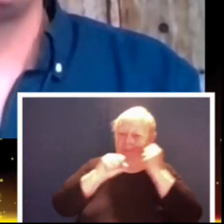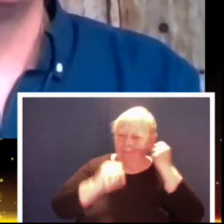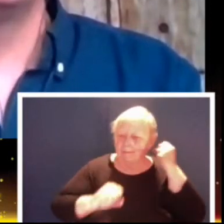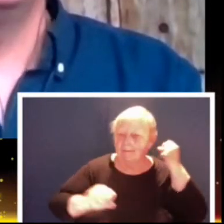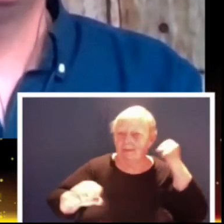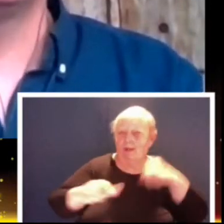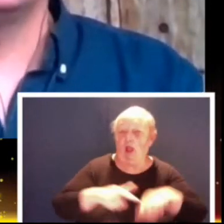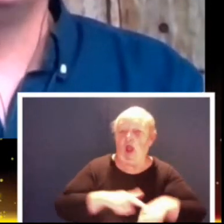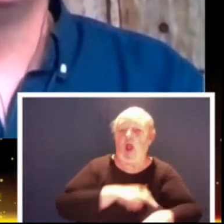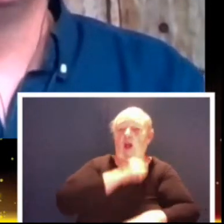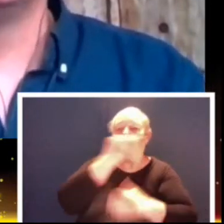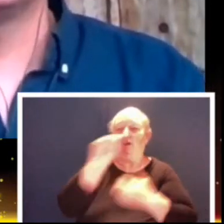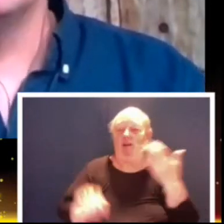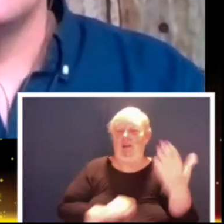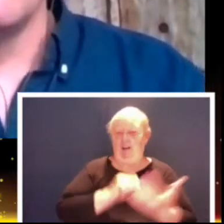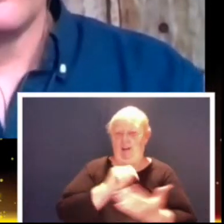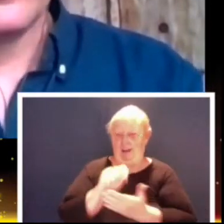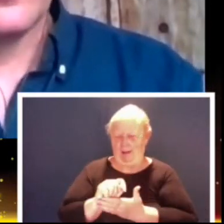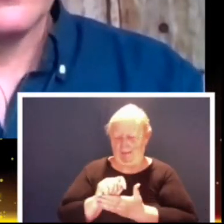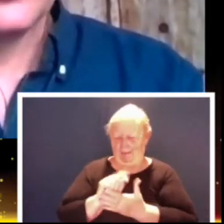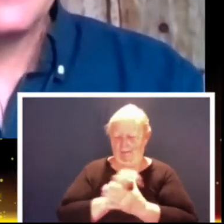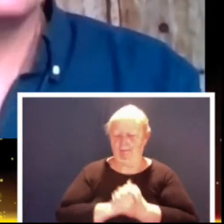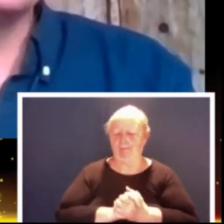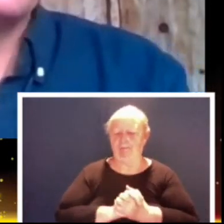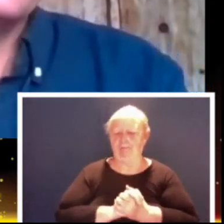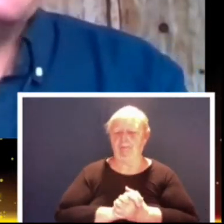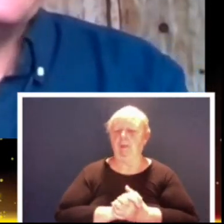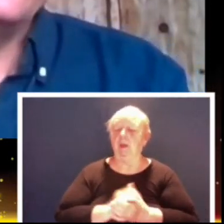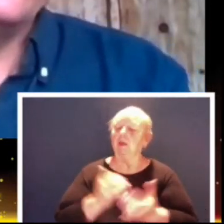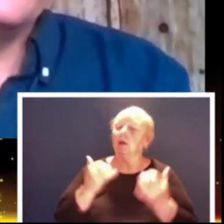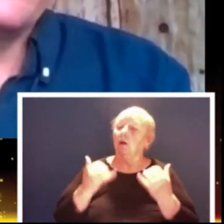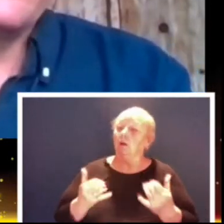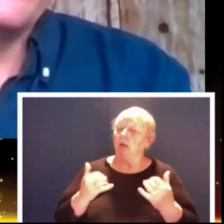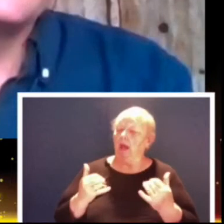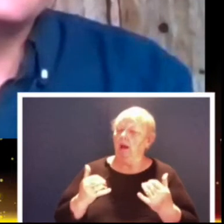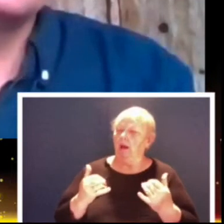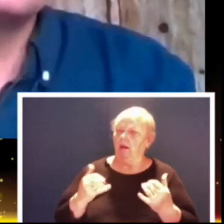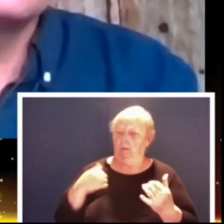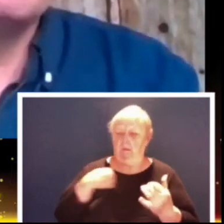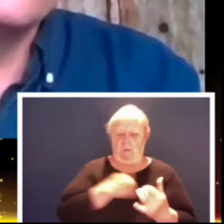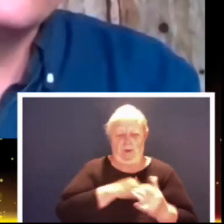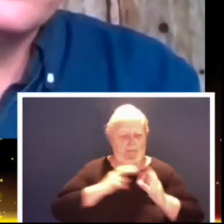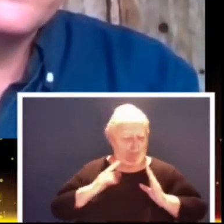with some of the more challenging parts of being human. Like, let's say strong emotions.